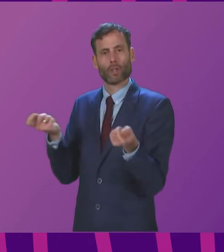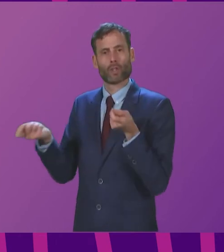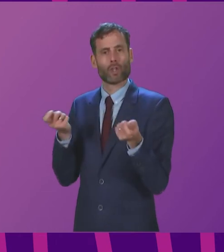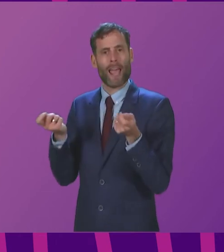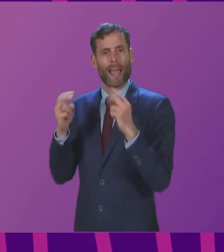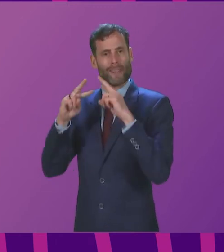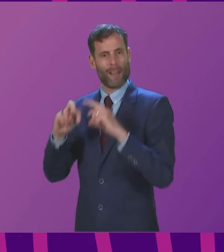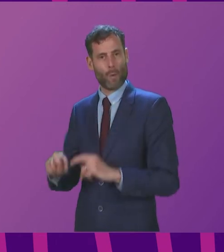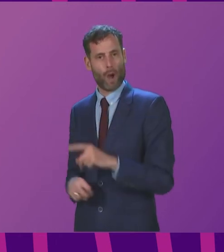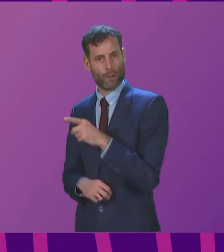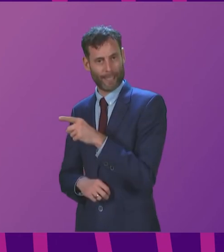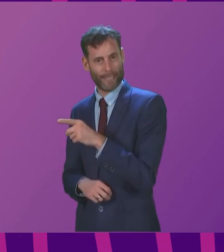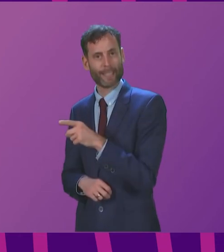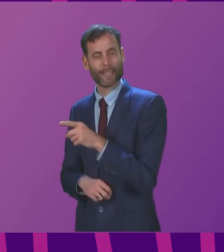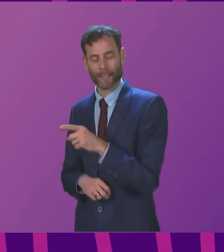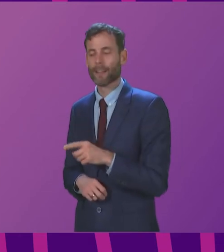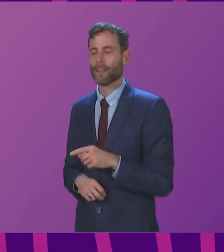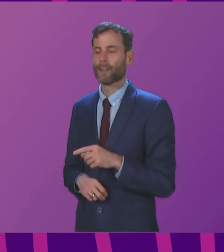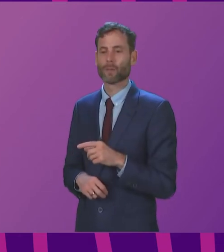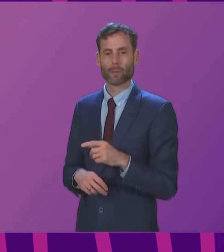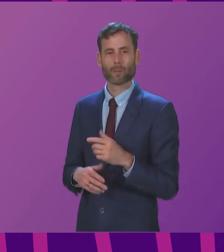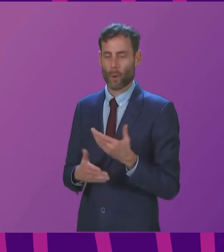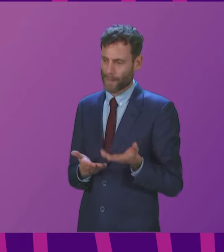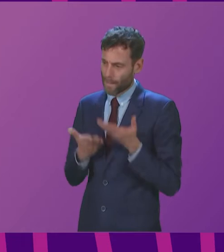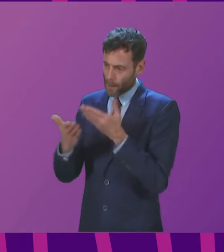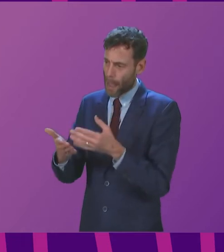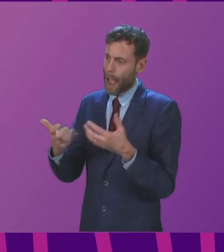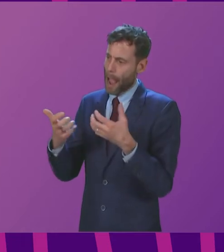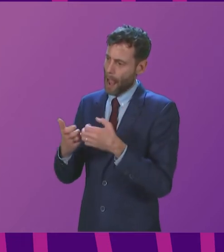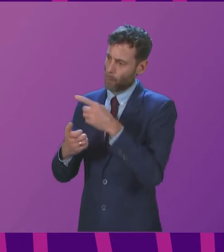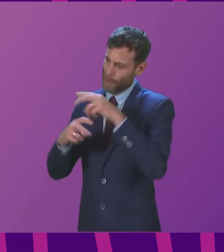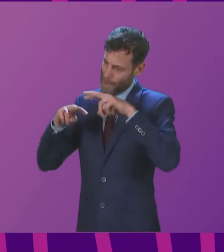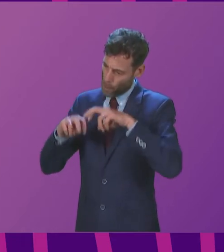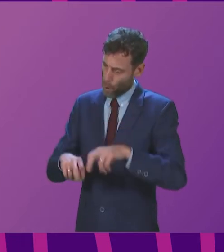and we will identify the terms of reference and principles that will guide and drive it. We have